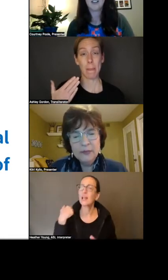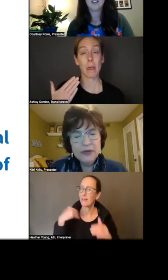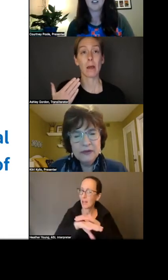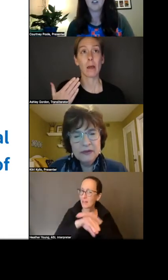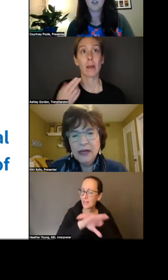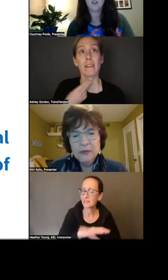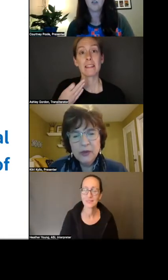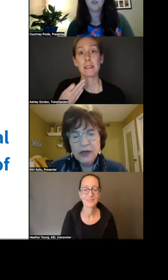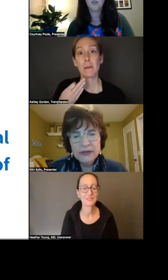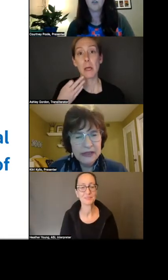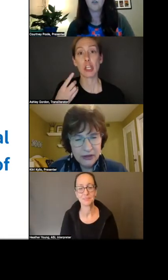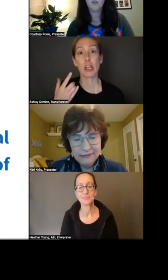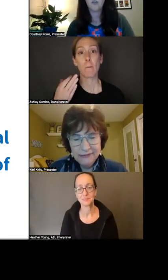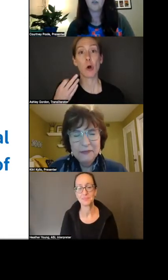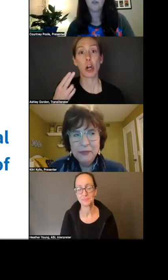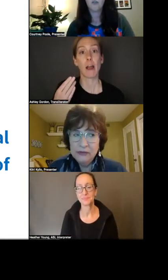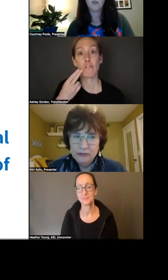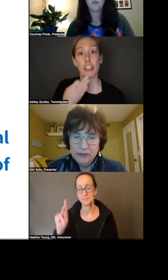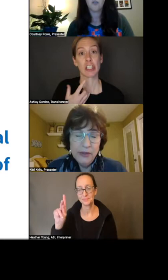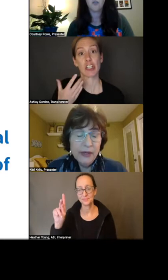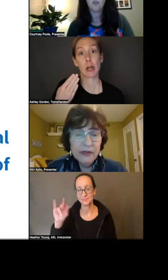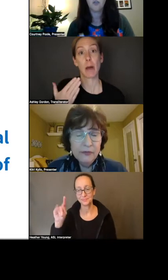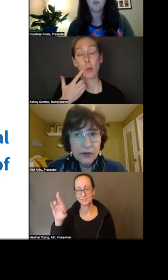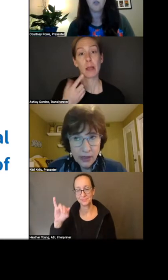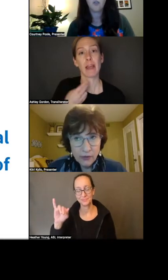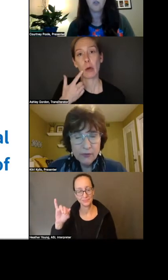that this bears a lot more conversation that we don't have time for now,